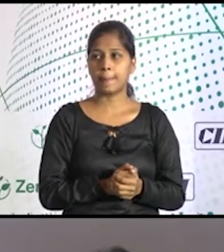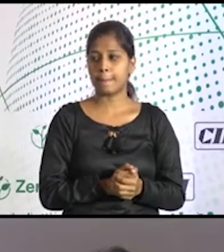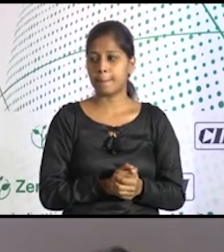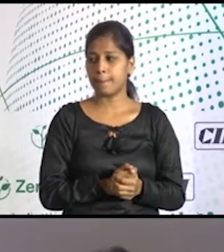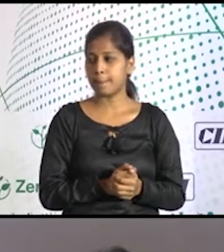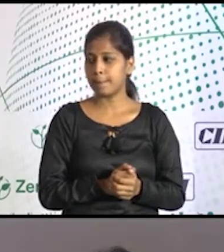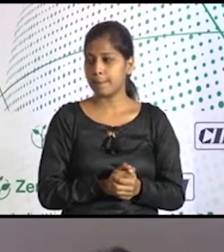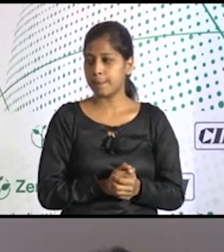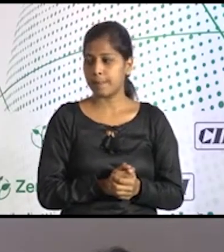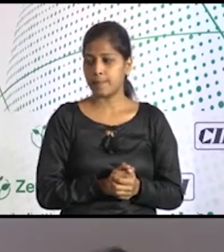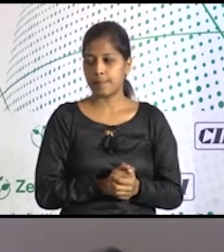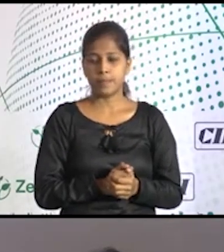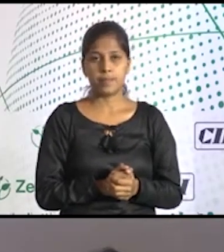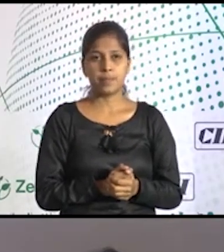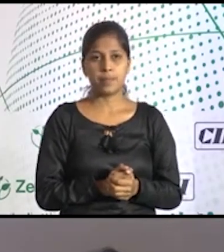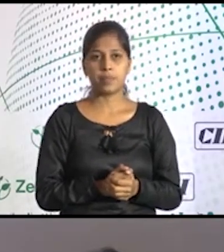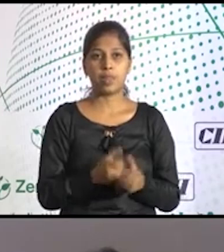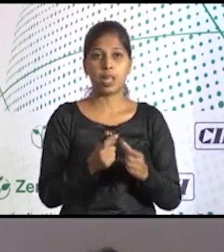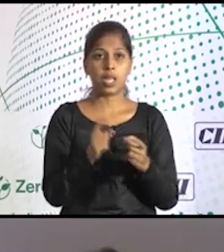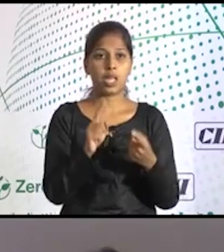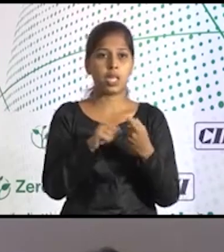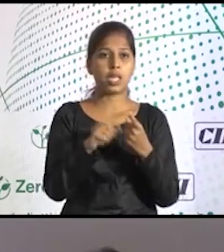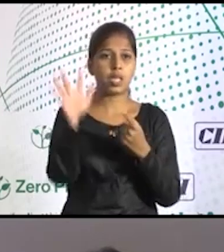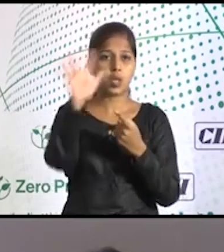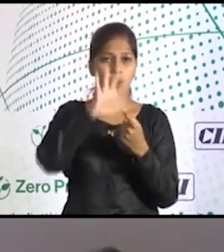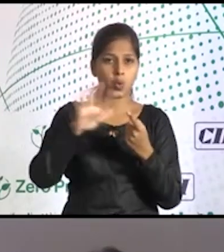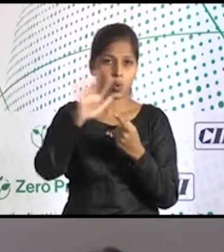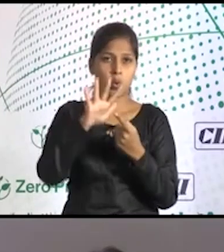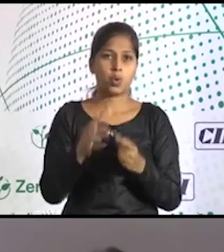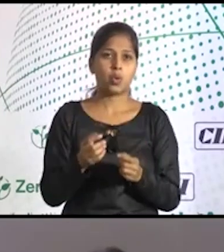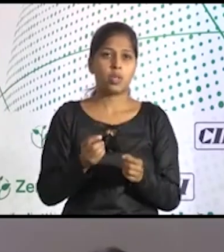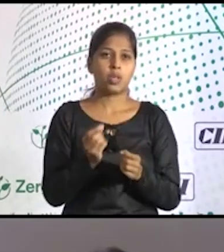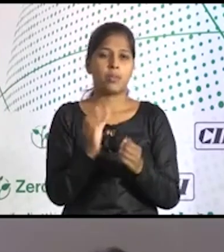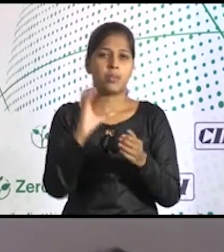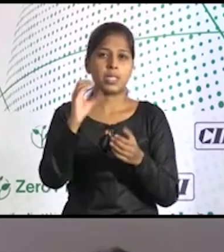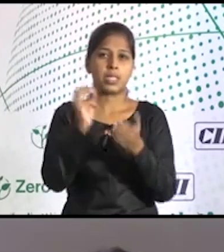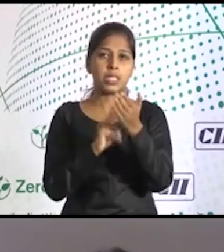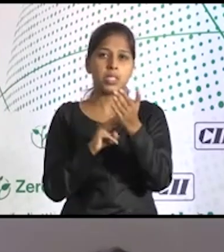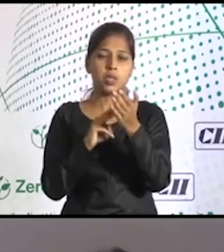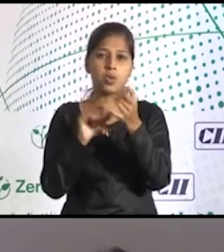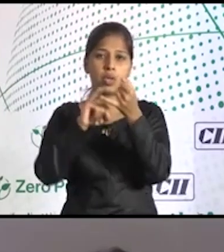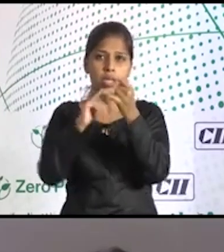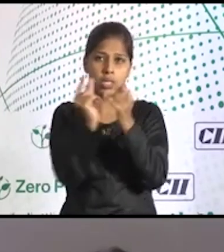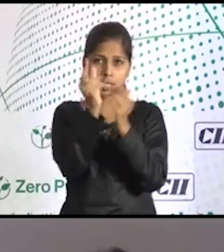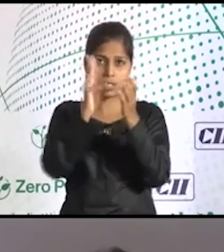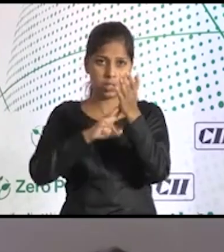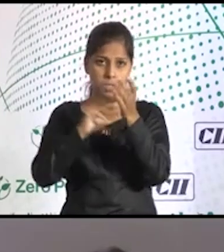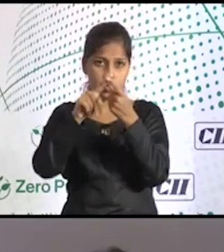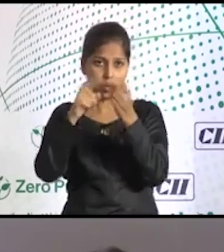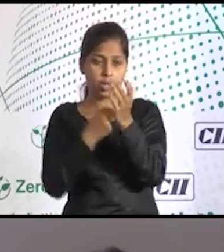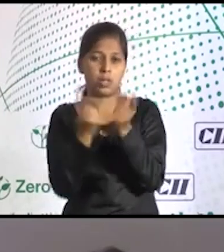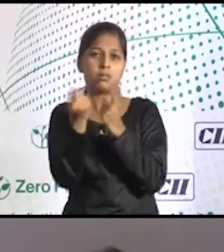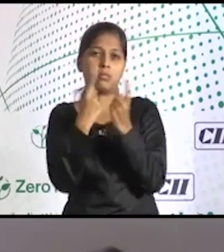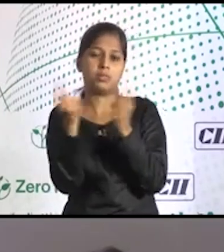It's always nice to have consumers, but consumers who pay well and always even better So maybe that's something that we'll talk about.